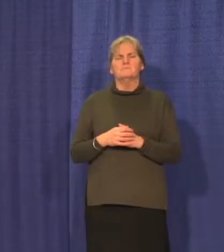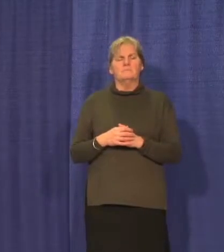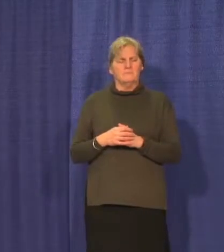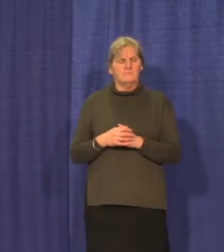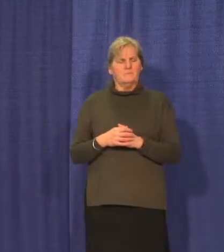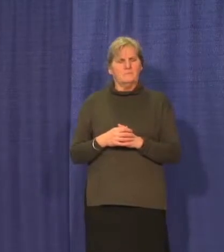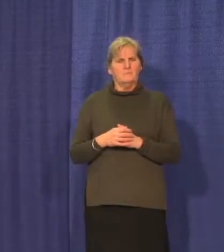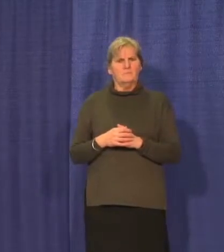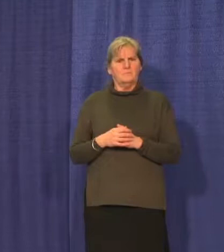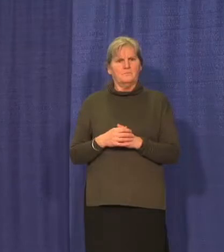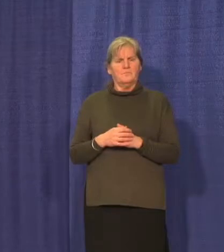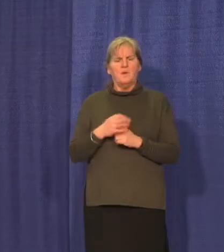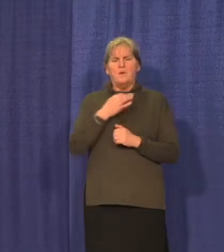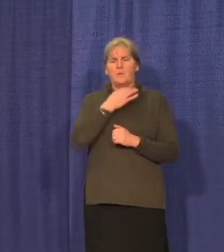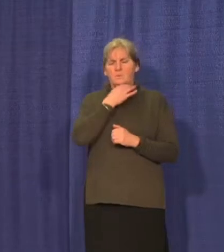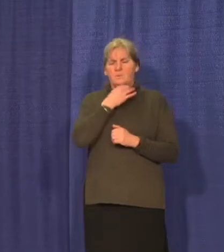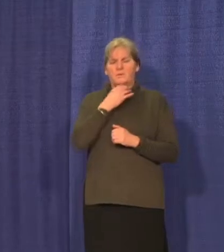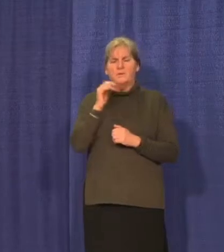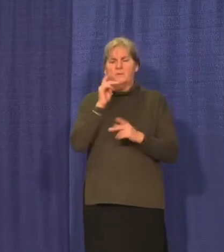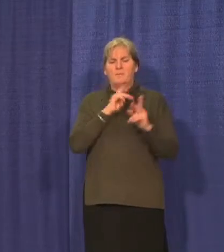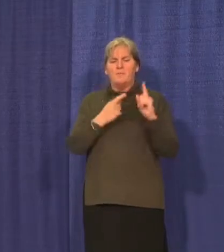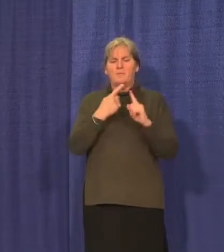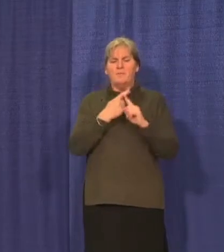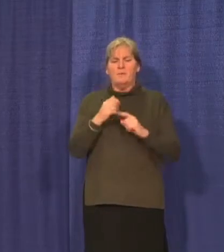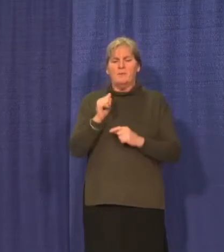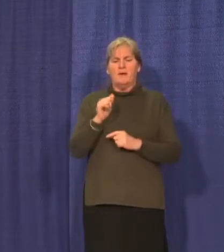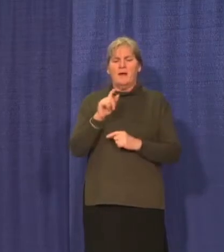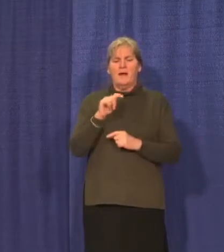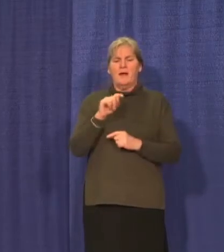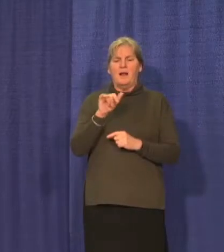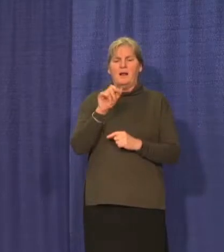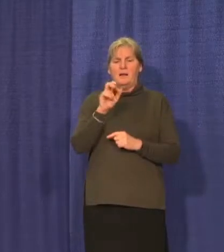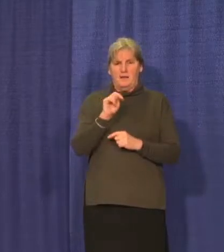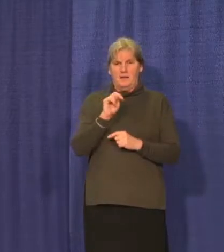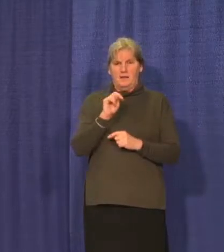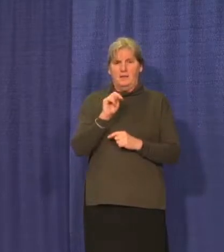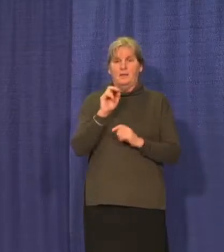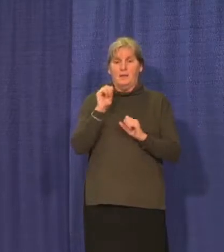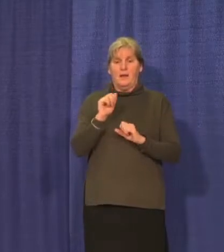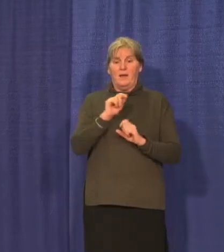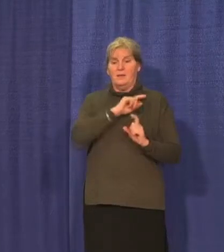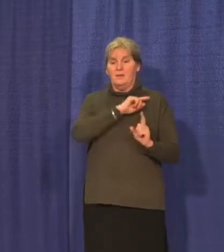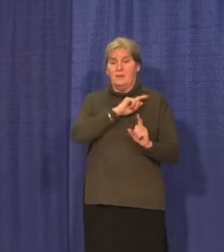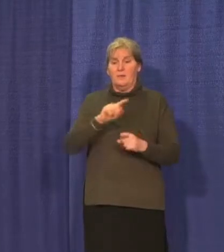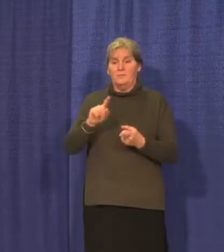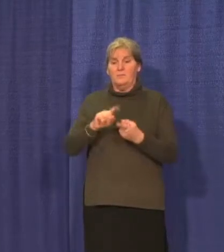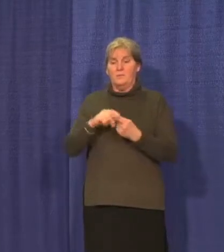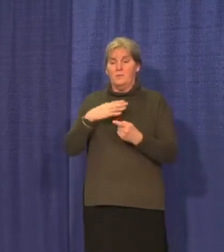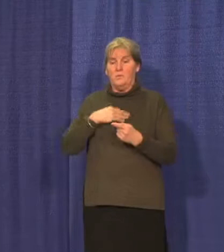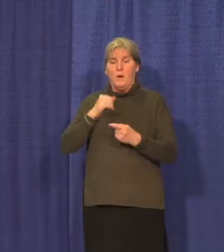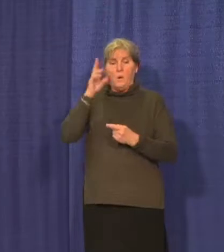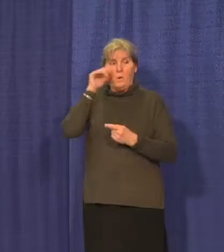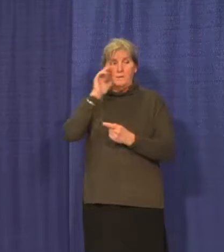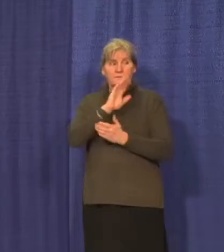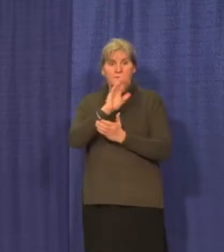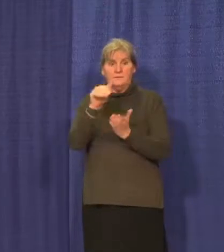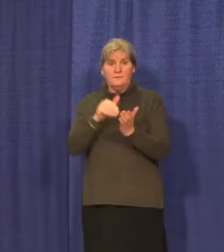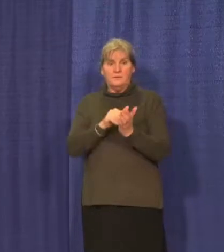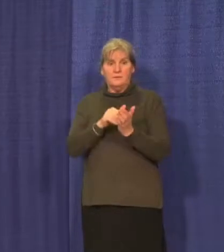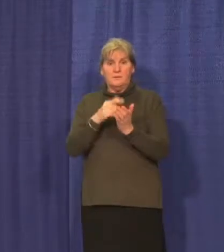I wonder if it would be possible for residents of Atlin to ever come into the Whitehorse clinics? Could people from other communities come into Whitehorse